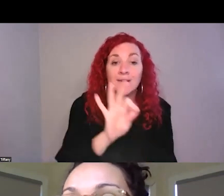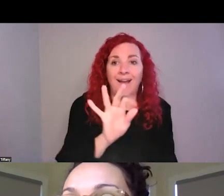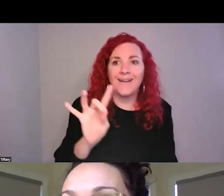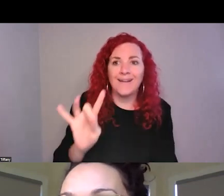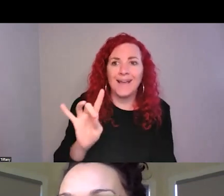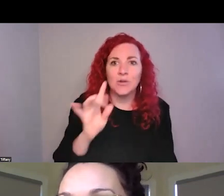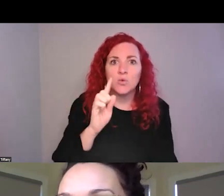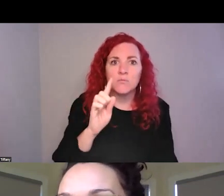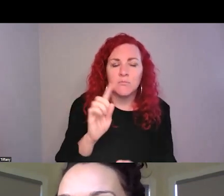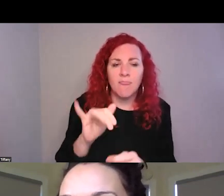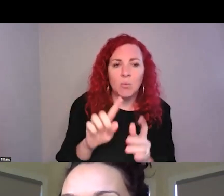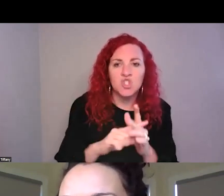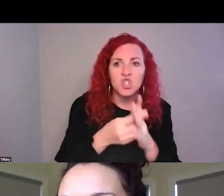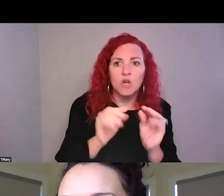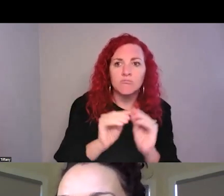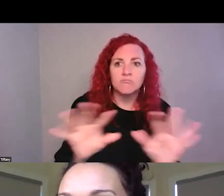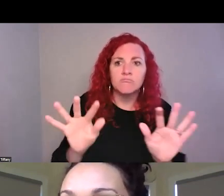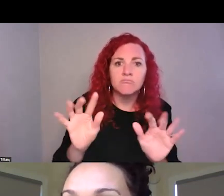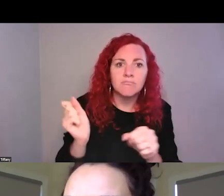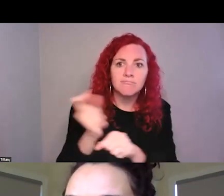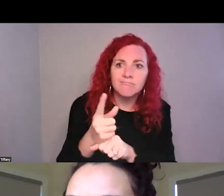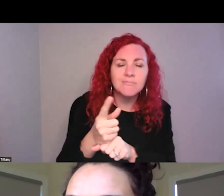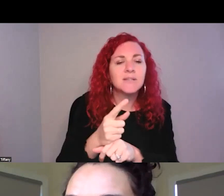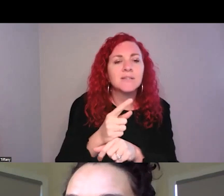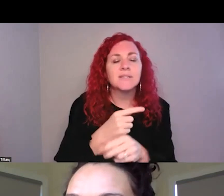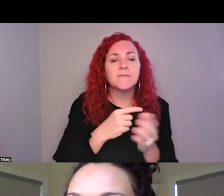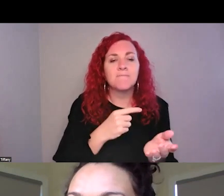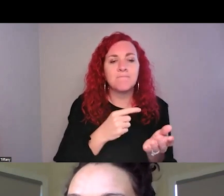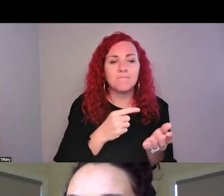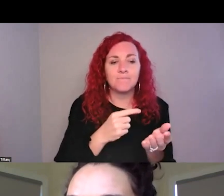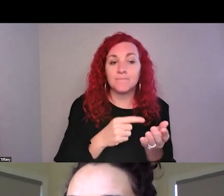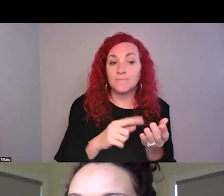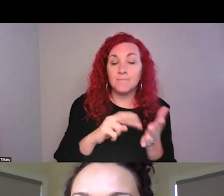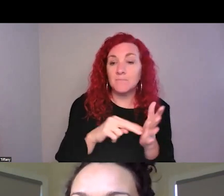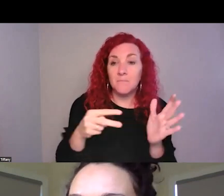WHAT THIS LED TO WAS US HAVING CRISIS STANDARDS THAT ARE AVAILABLE